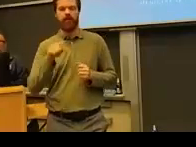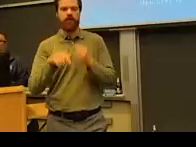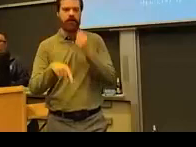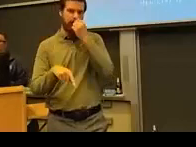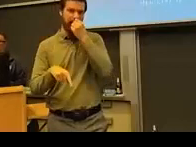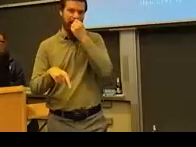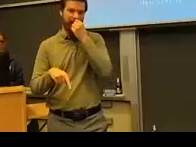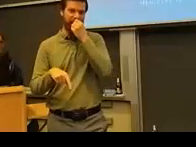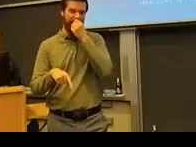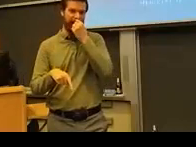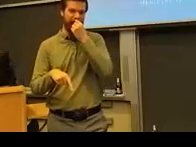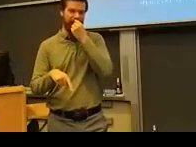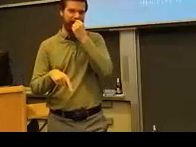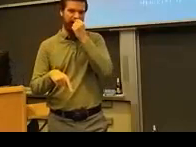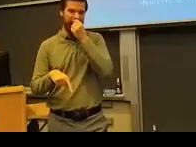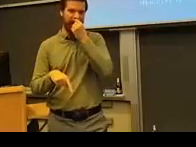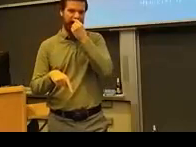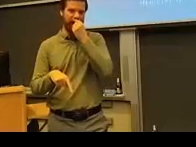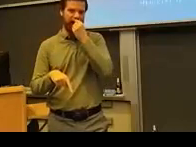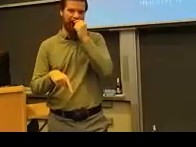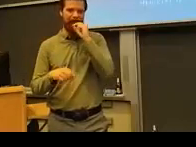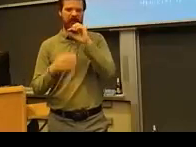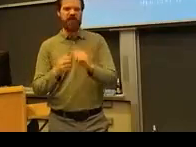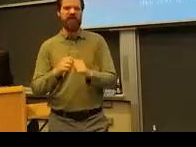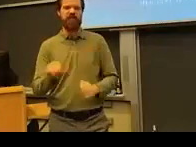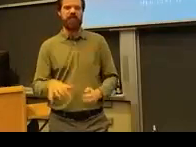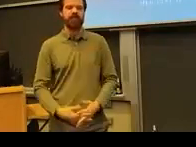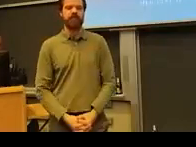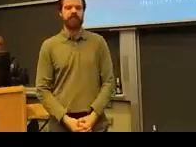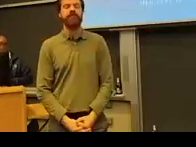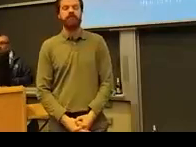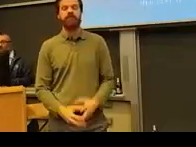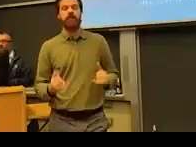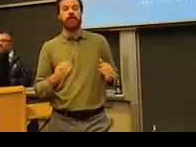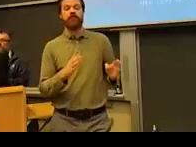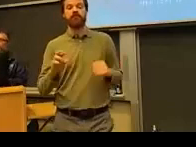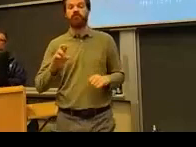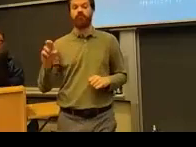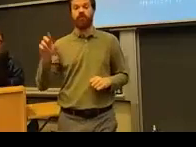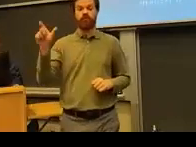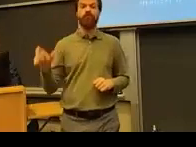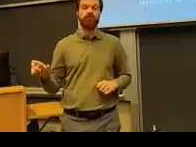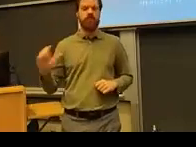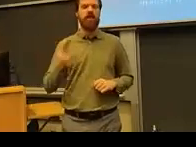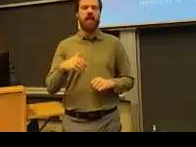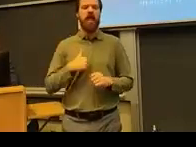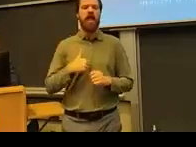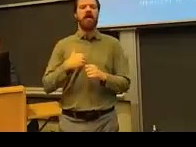for that um on the right we have numbers on our manually tracked uh substance use